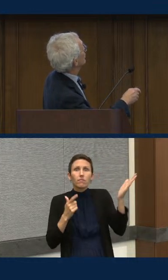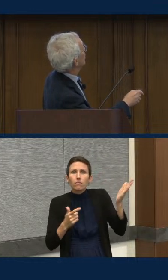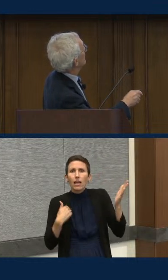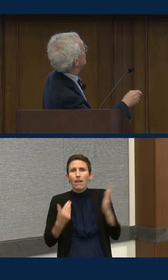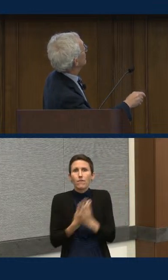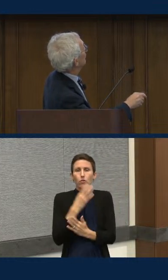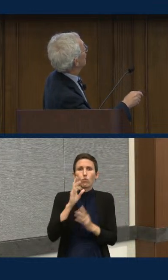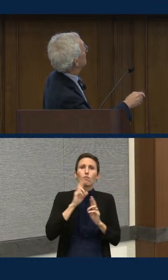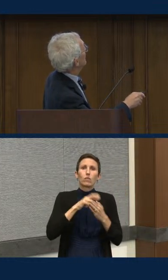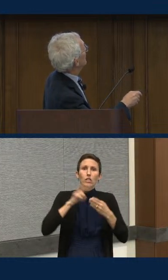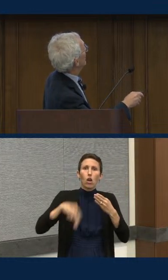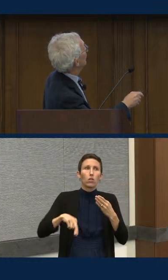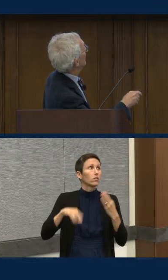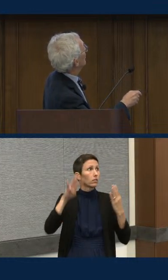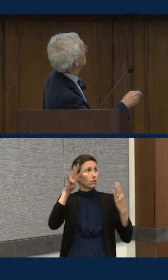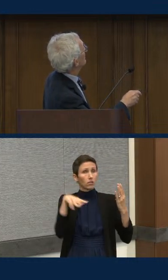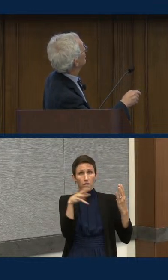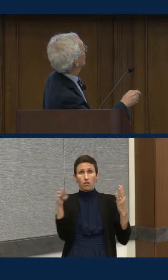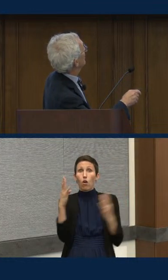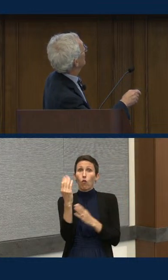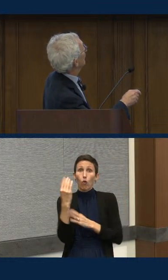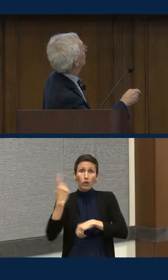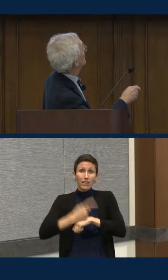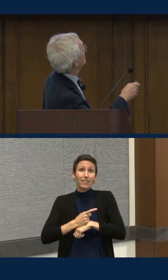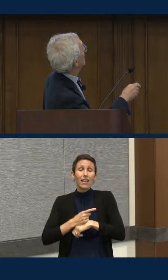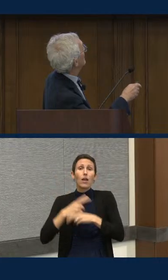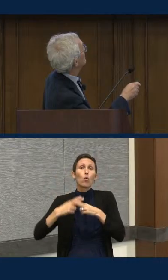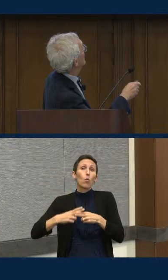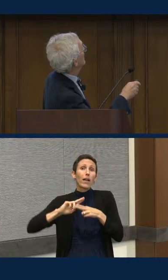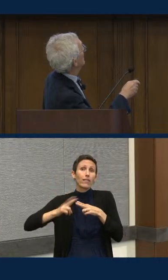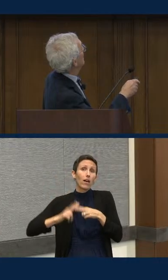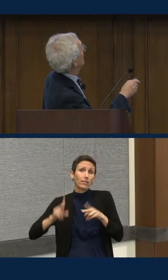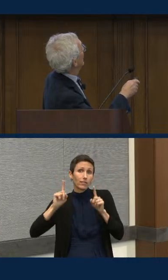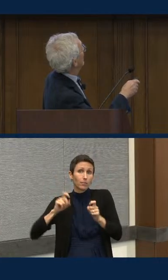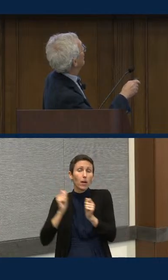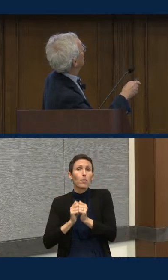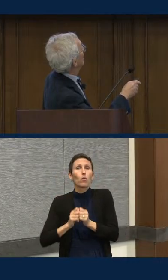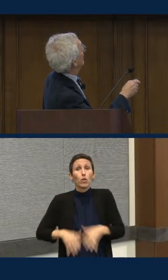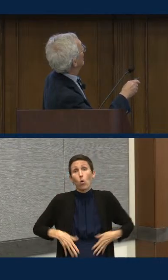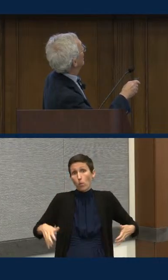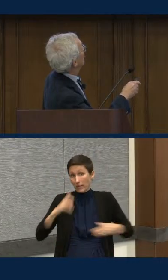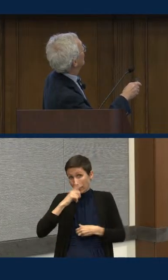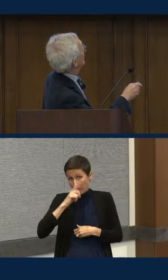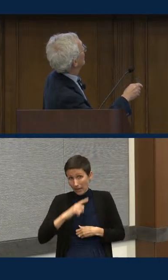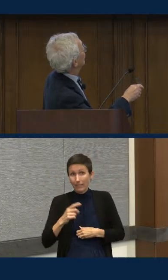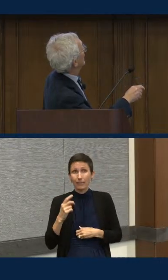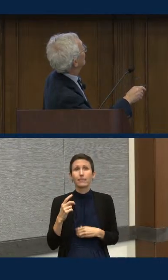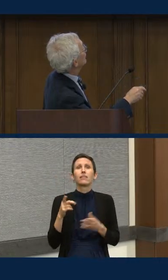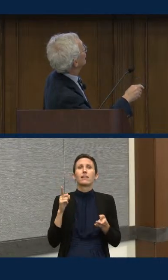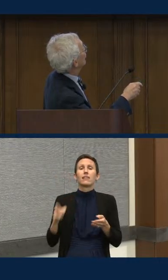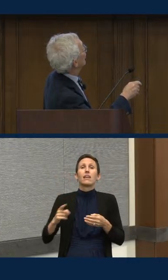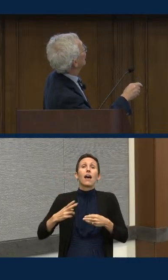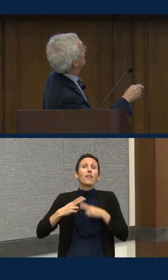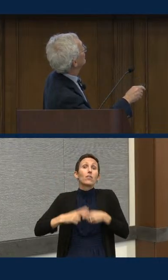needed. This is a 14 day weight loss experiment in obese mice.